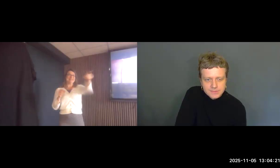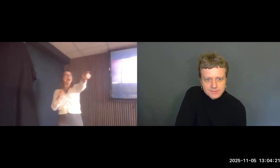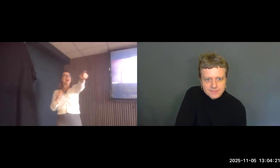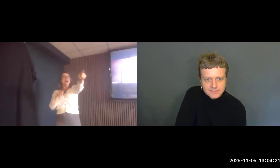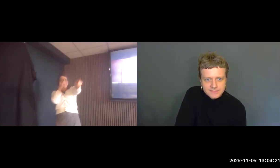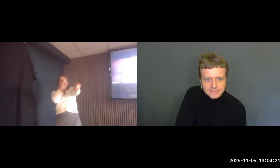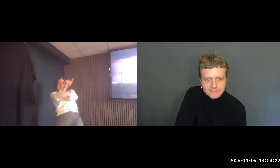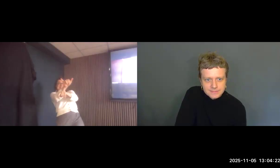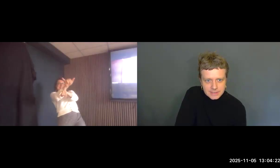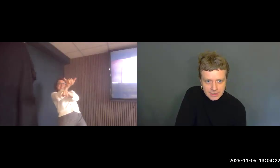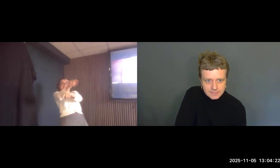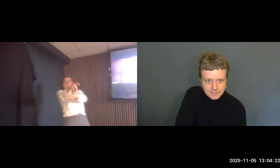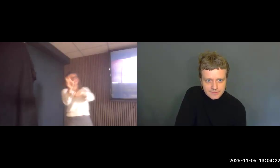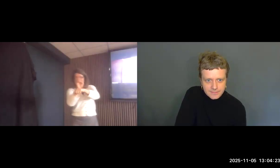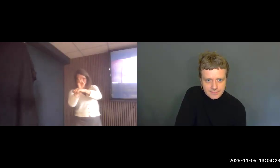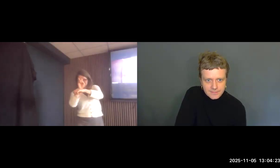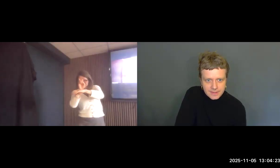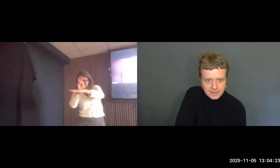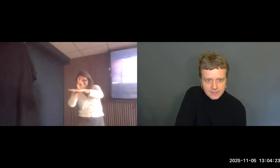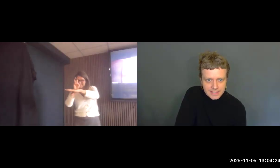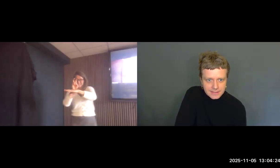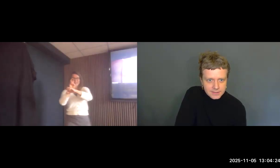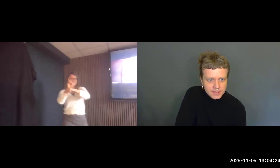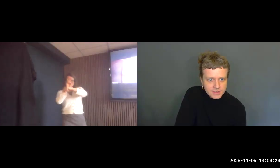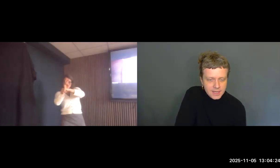Uh-huh. Right, so this is how you sign it.